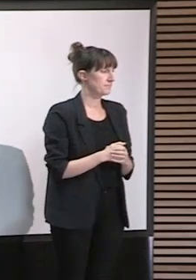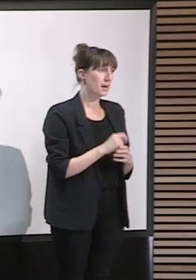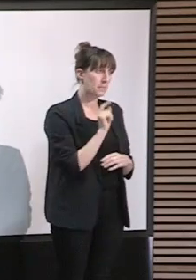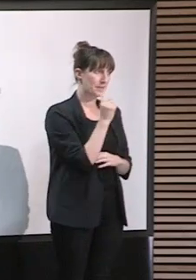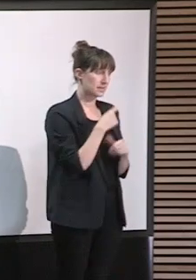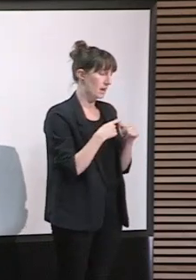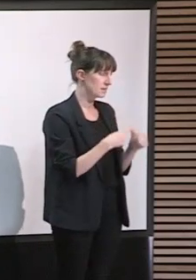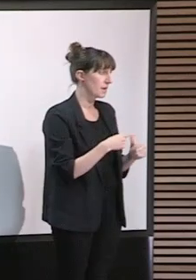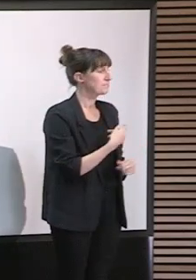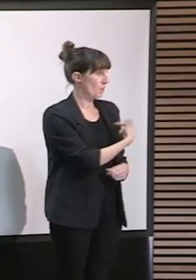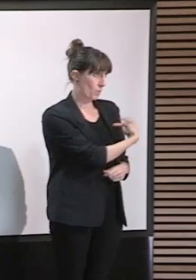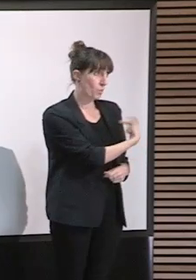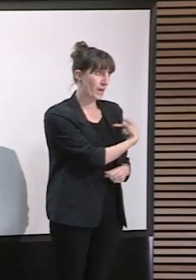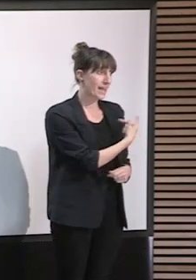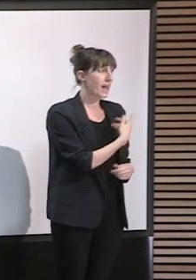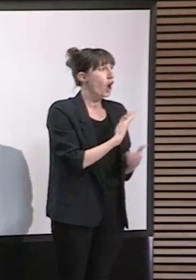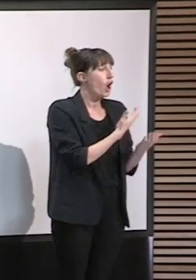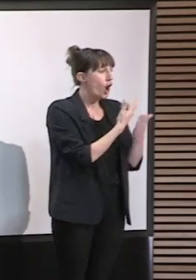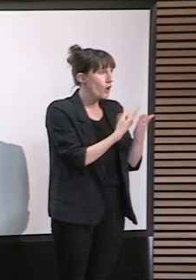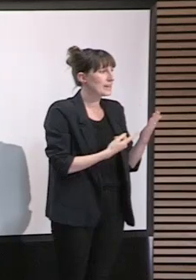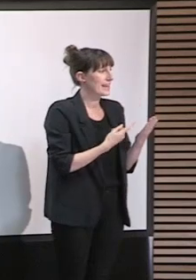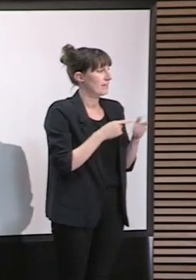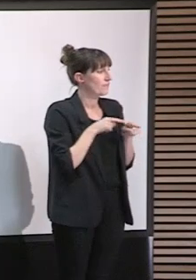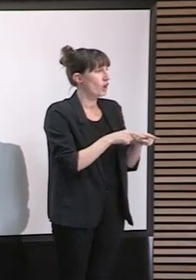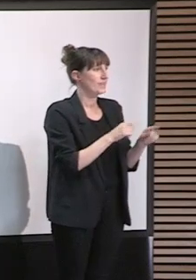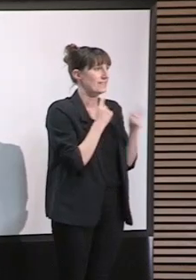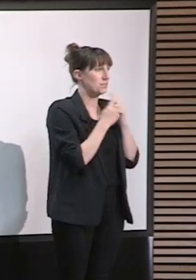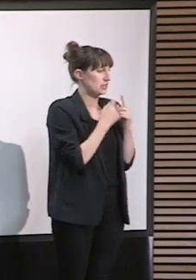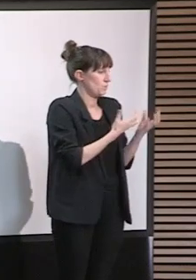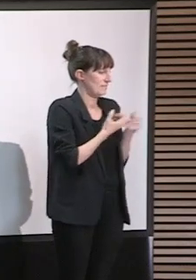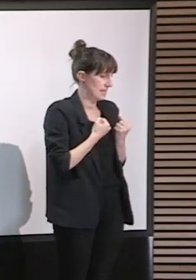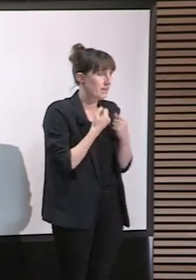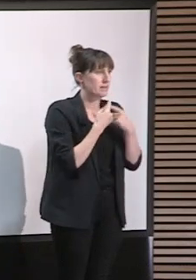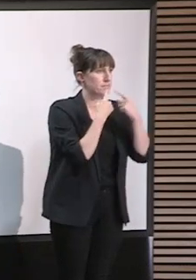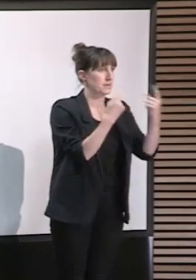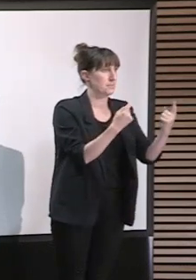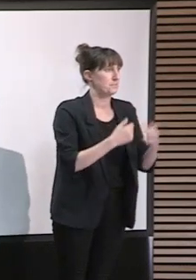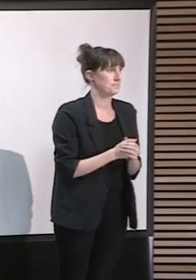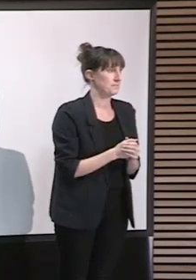they have been instructed UNESCO two to do. Look, the Director-General and I can both go on the